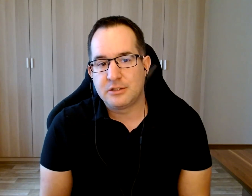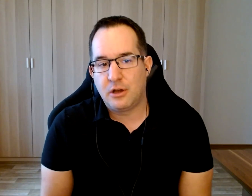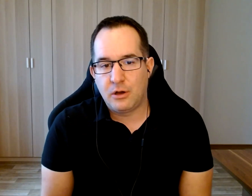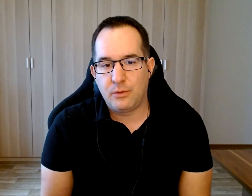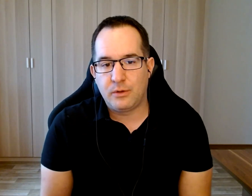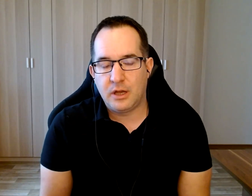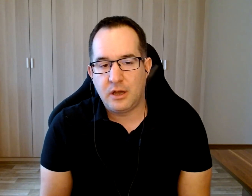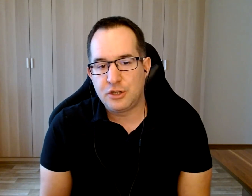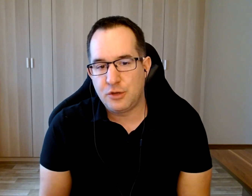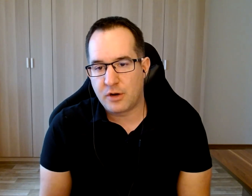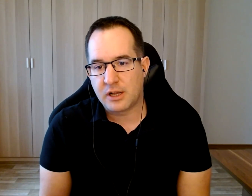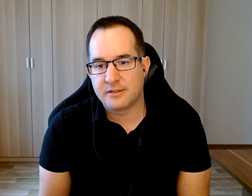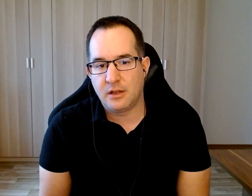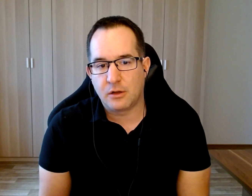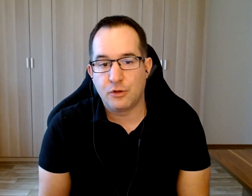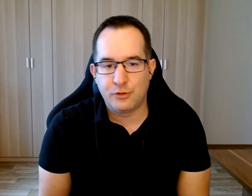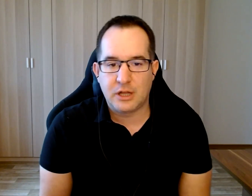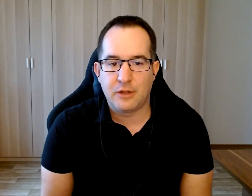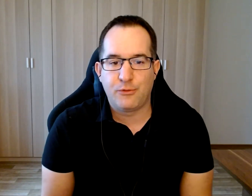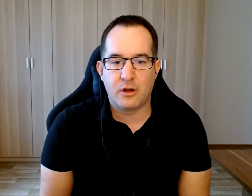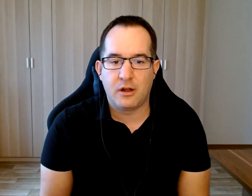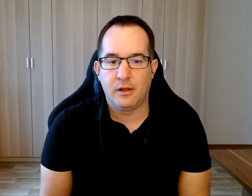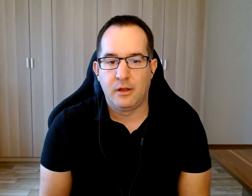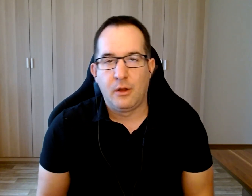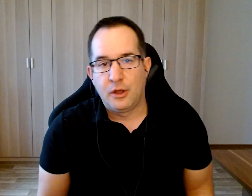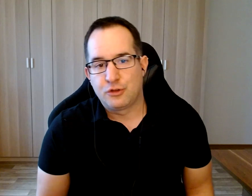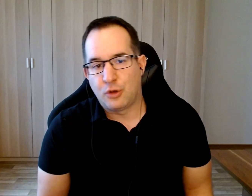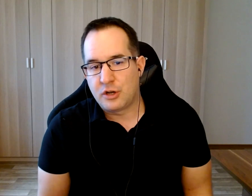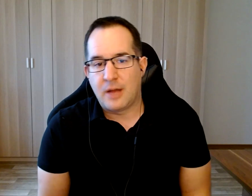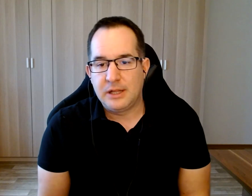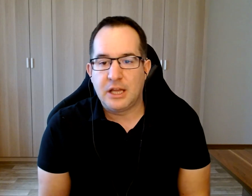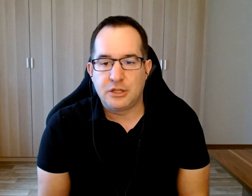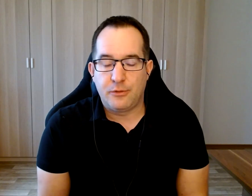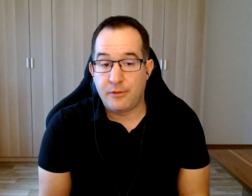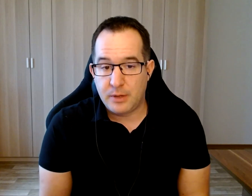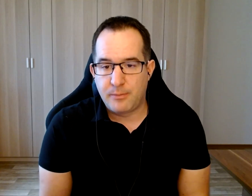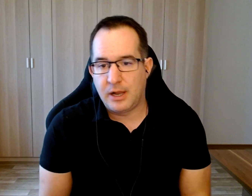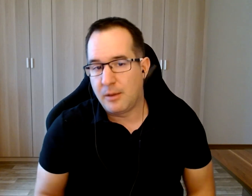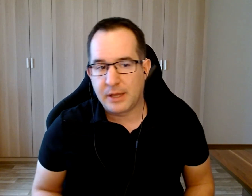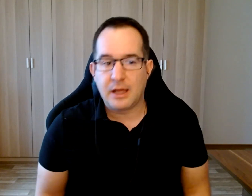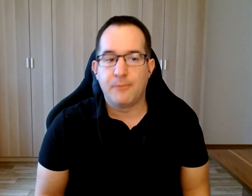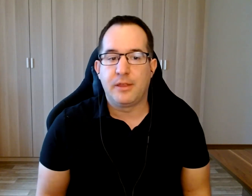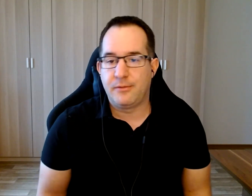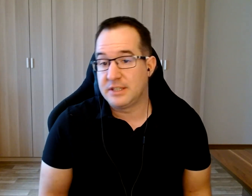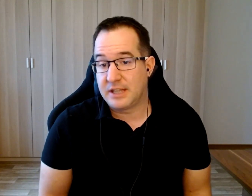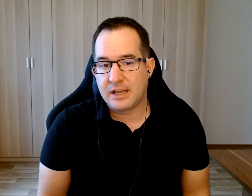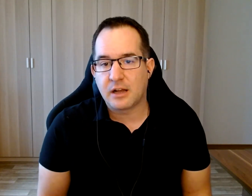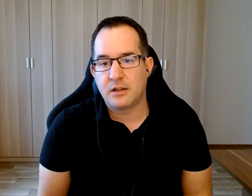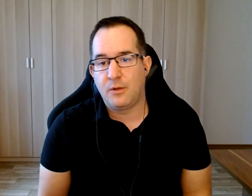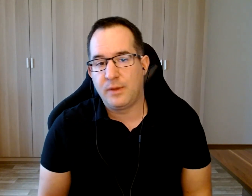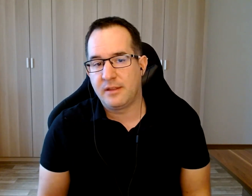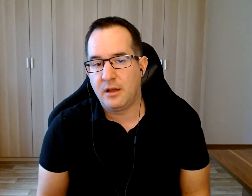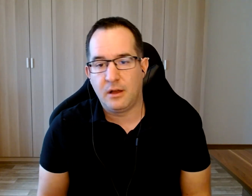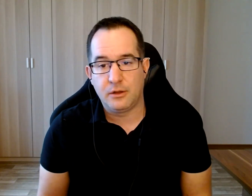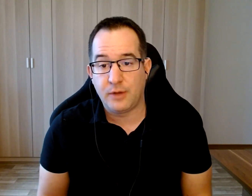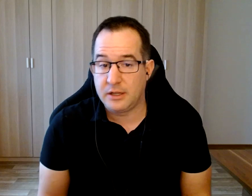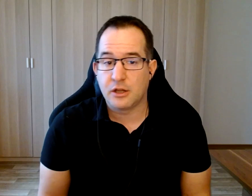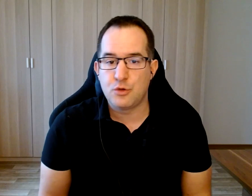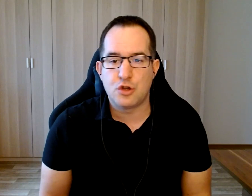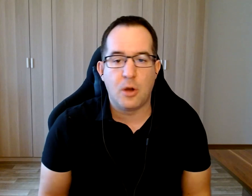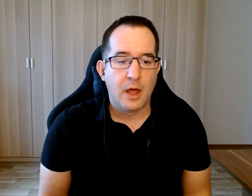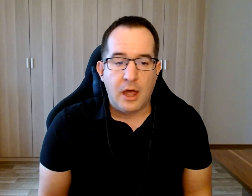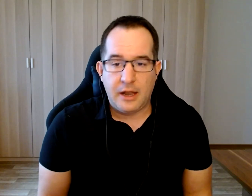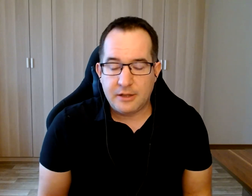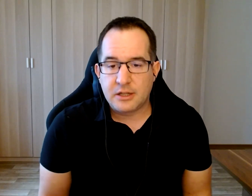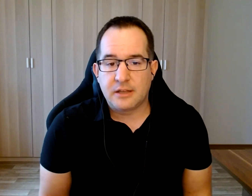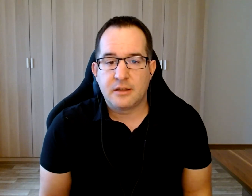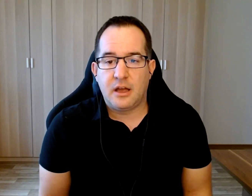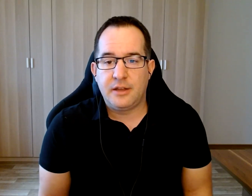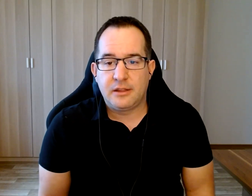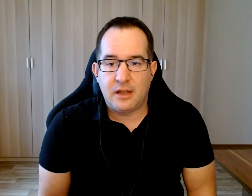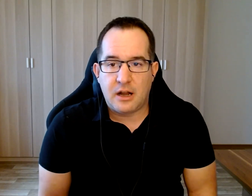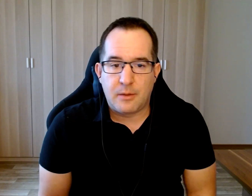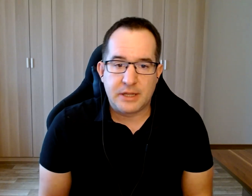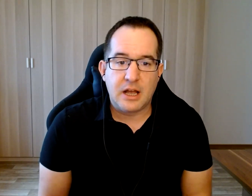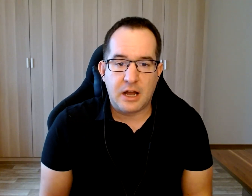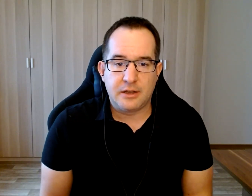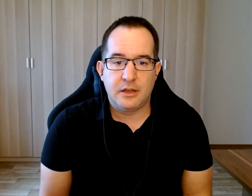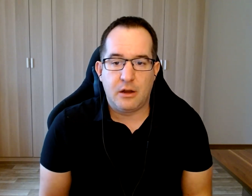She works as a consultant for the social rehabilitation of Deaf people, helping them with visiting doctors, with finding new jobs, and other things that are pretty hard in their